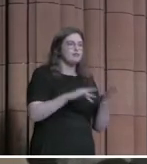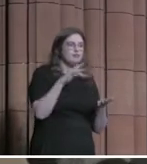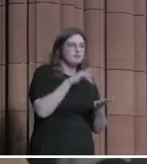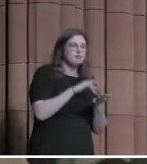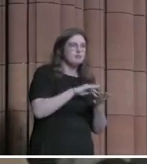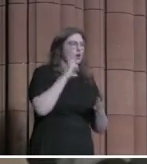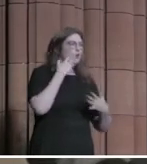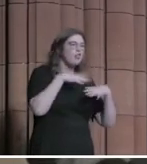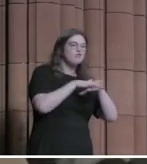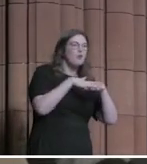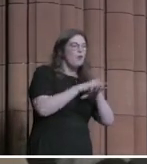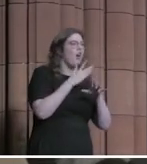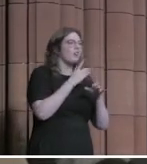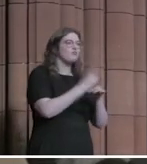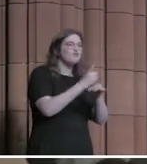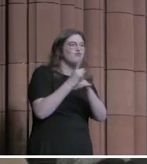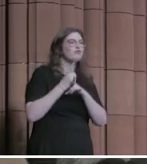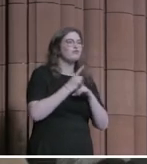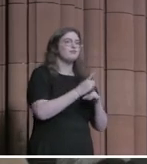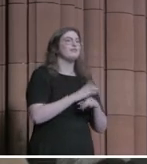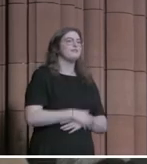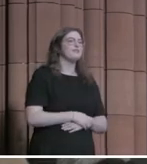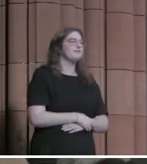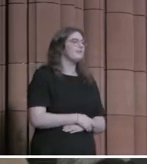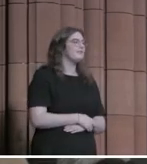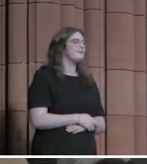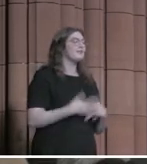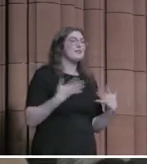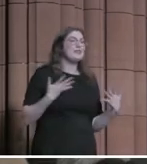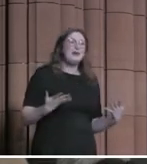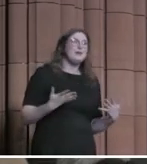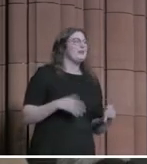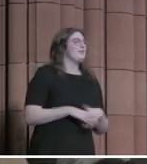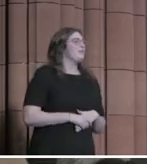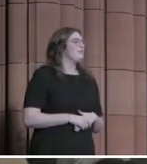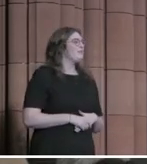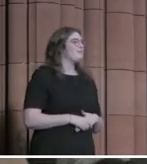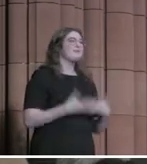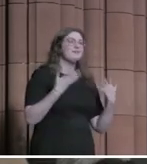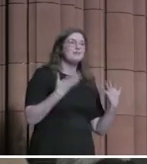and spend some time with our families at that point. So without further ado, I now declare today's congregation